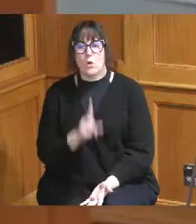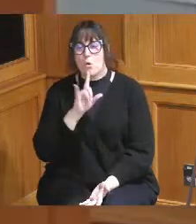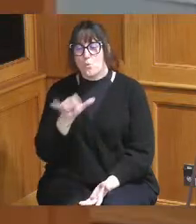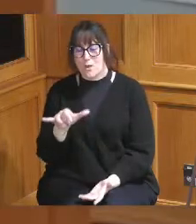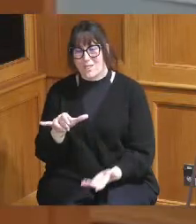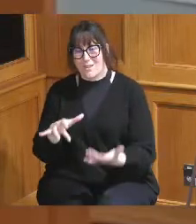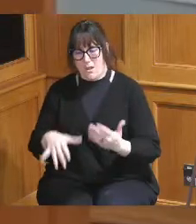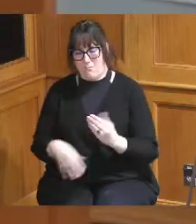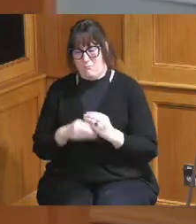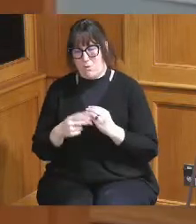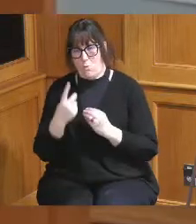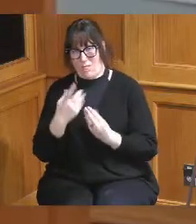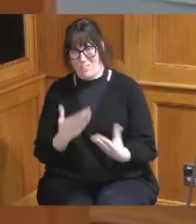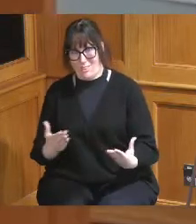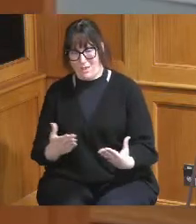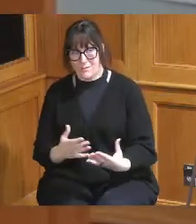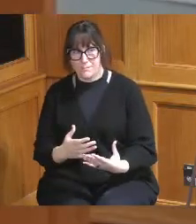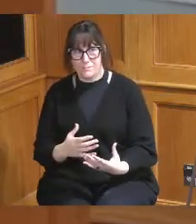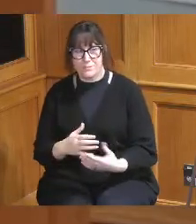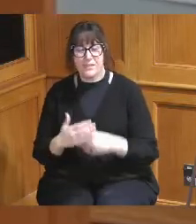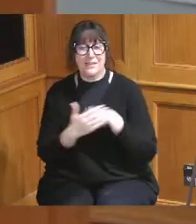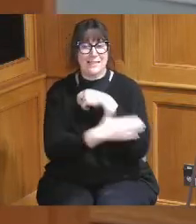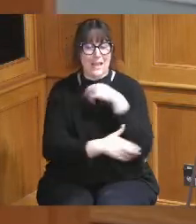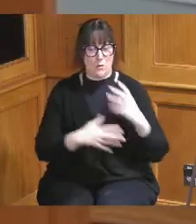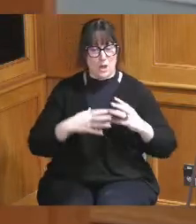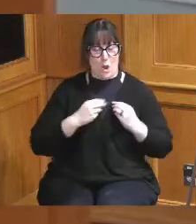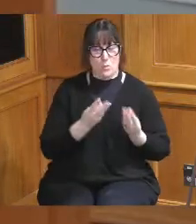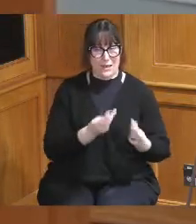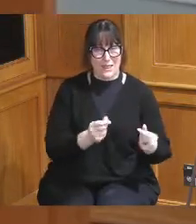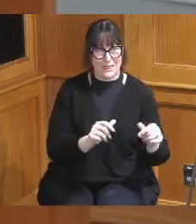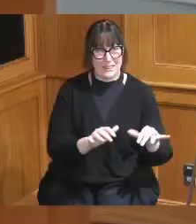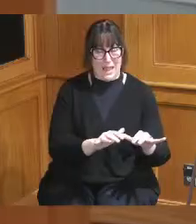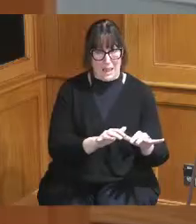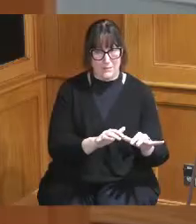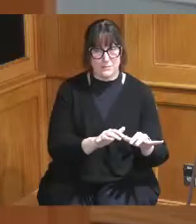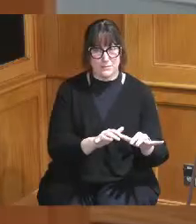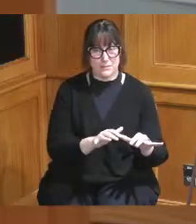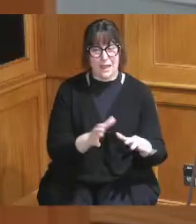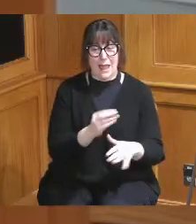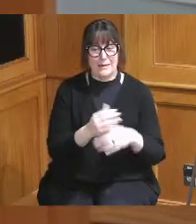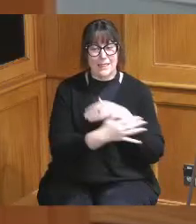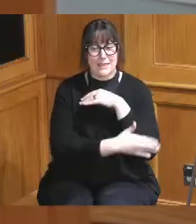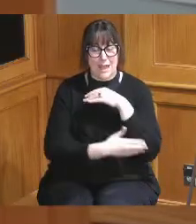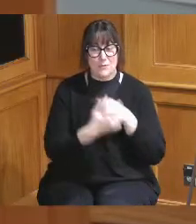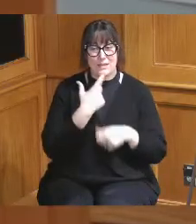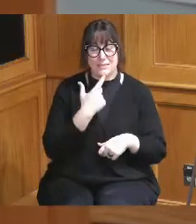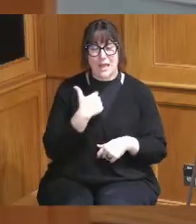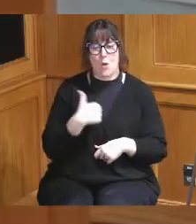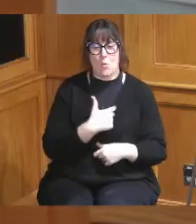earlier comments county-owned land and the county saying we want to do something with this land is a